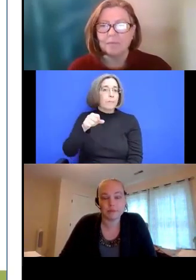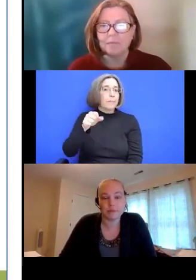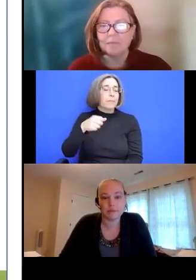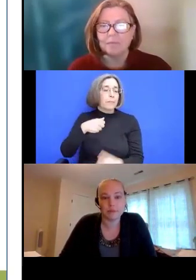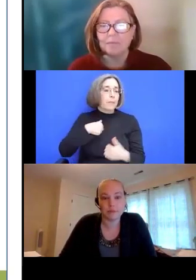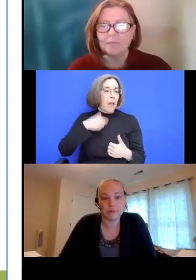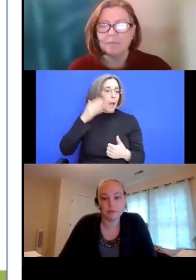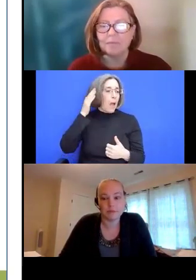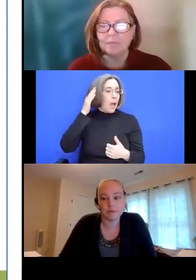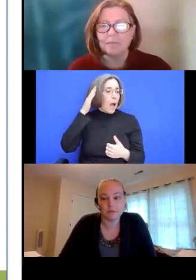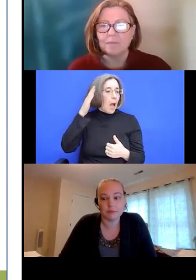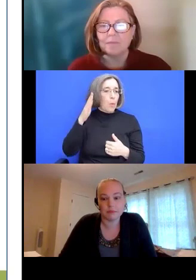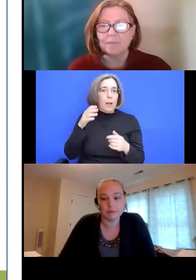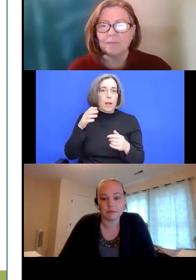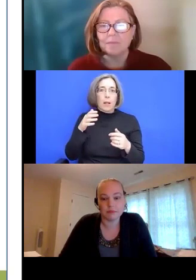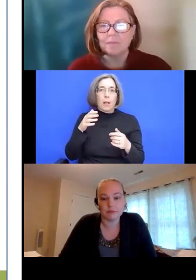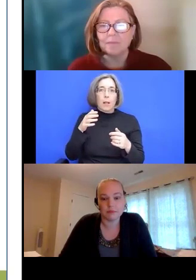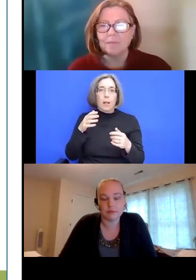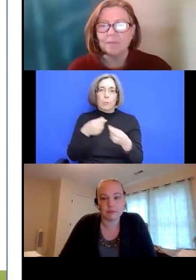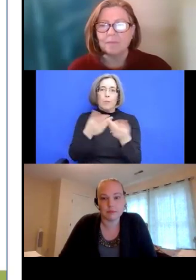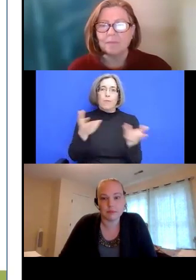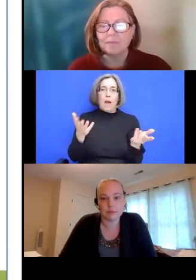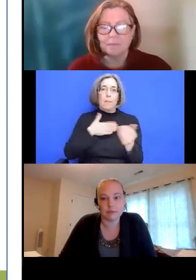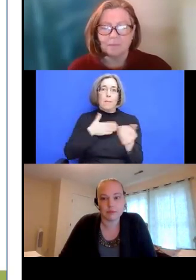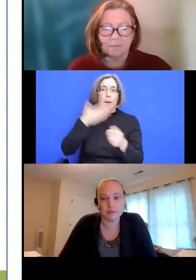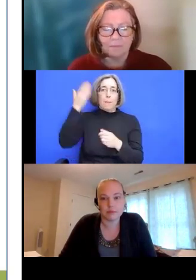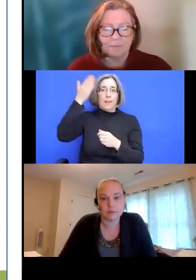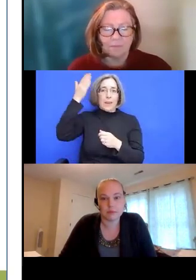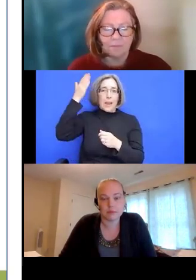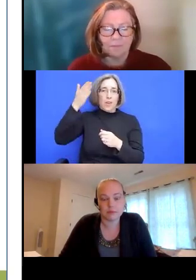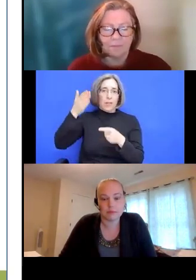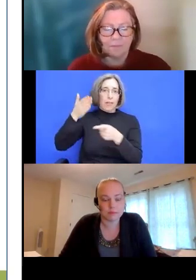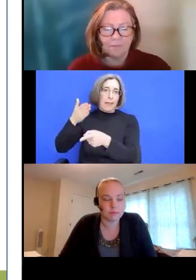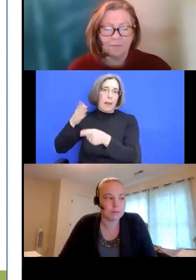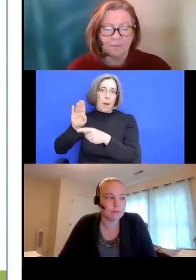updated presentation available at the booth for the download documents section